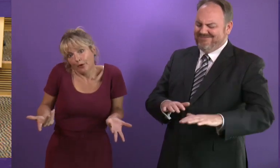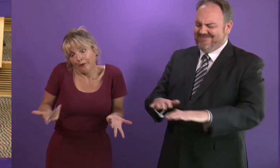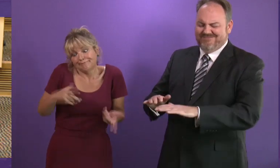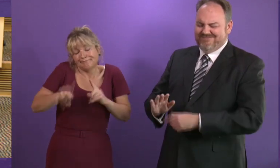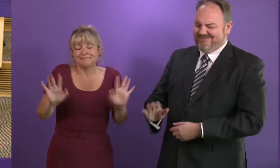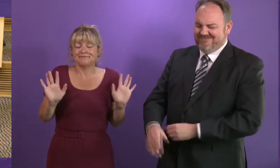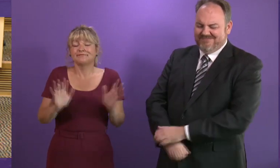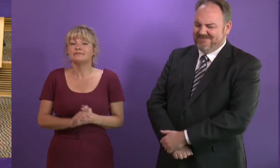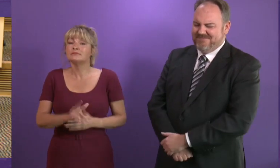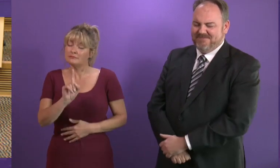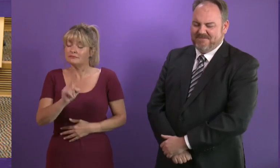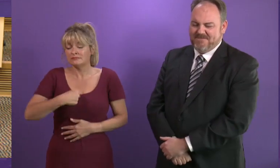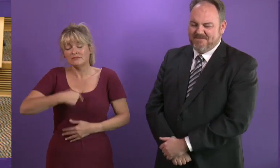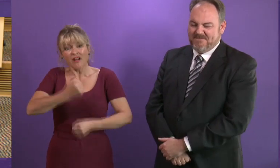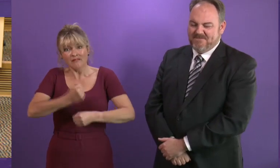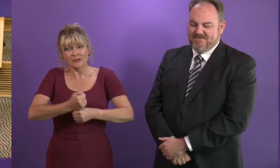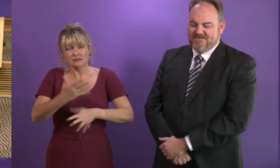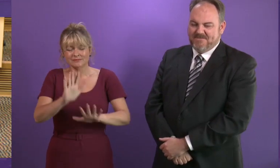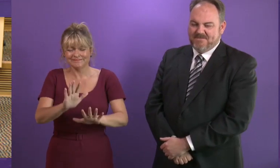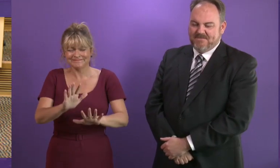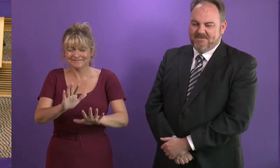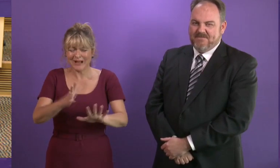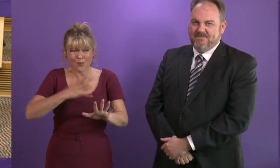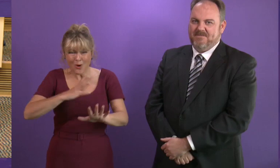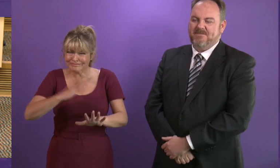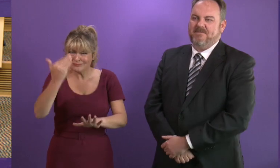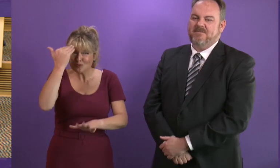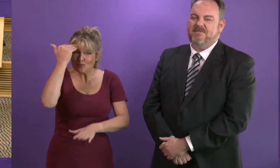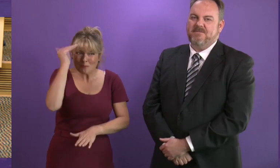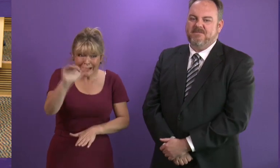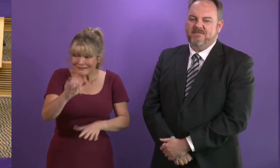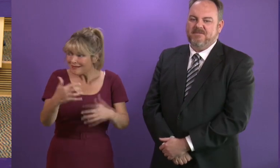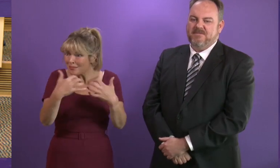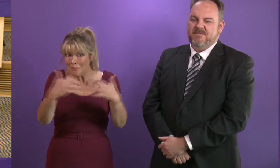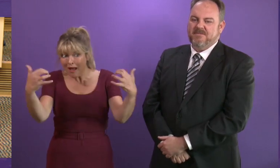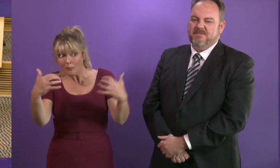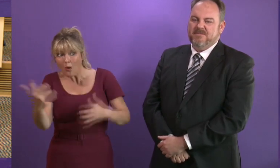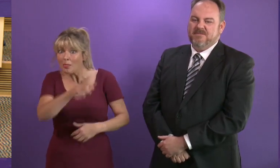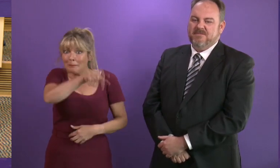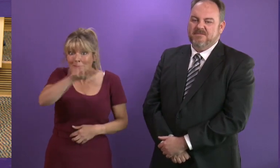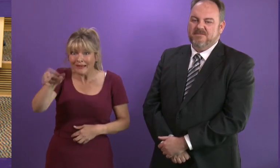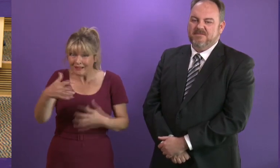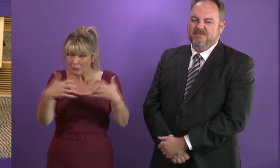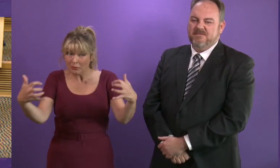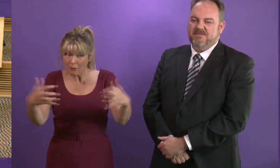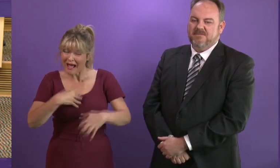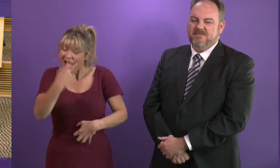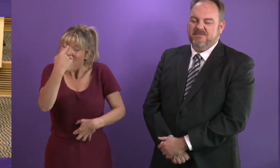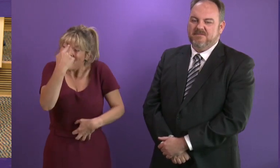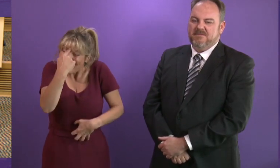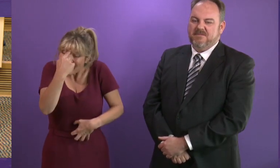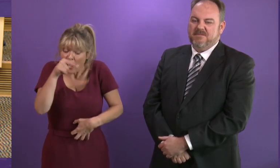I remind everyone in the chamber that people who are watching at home will have it in mind